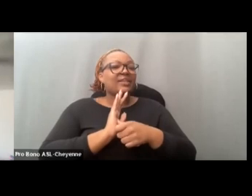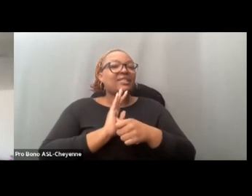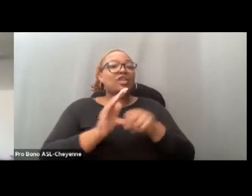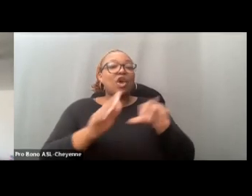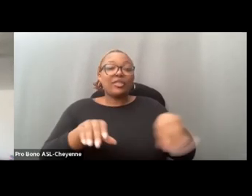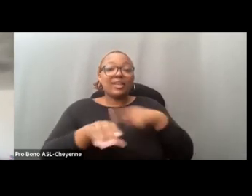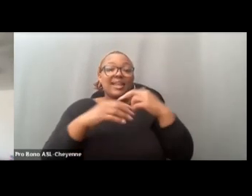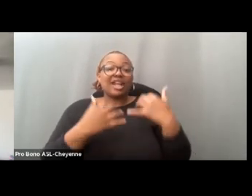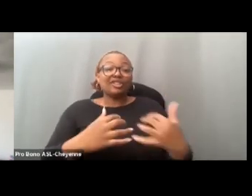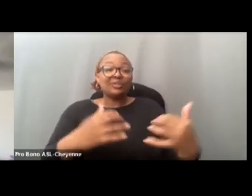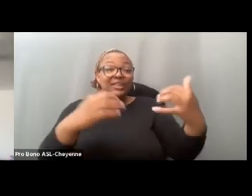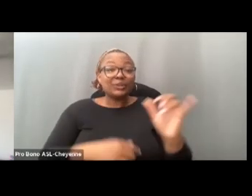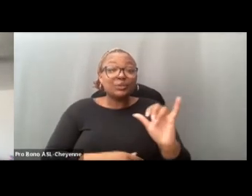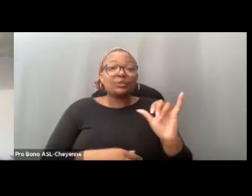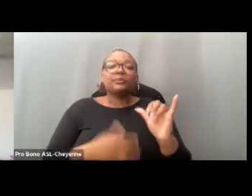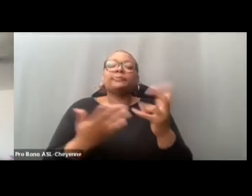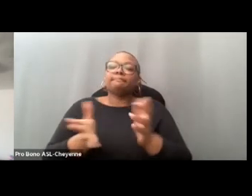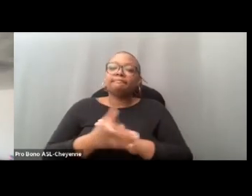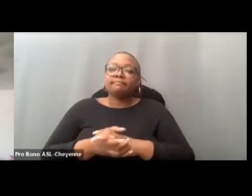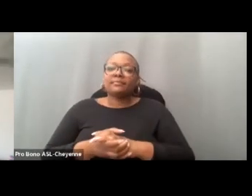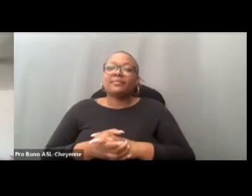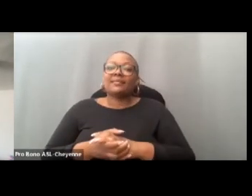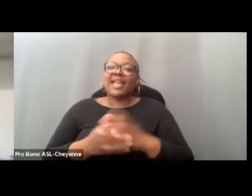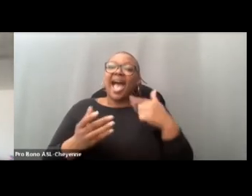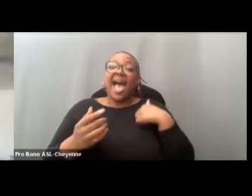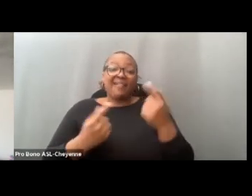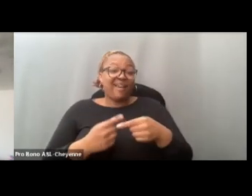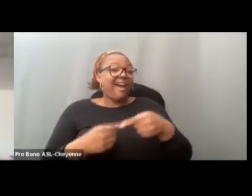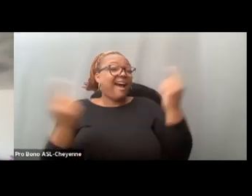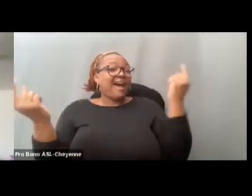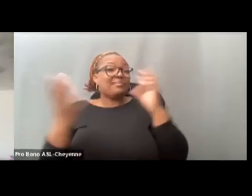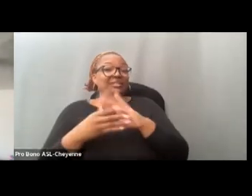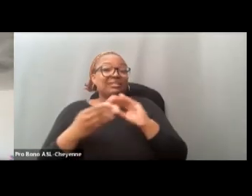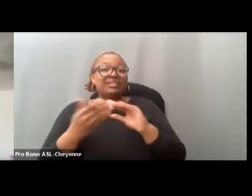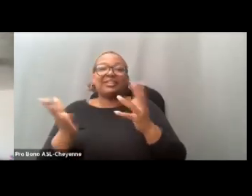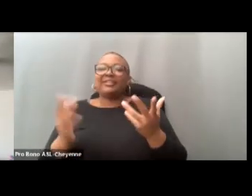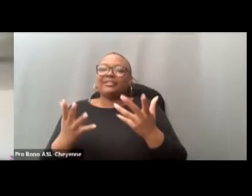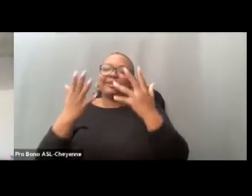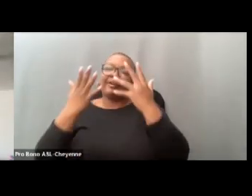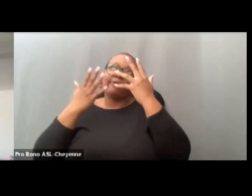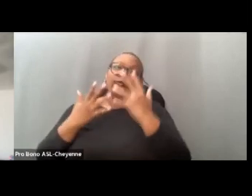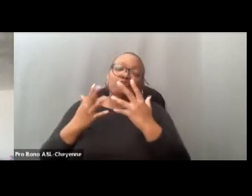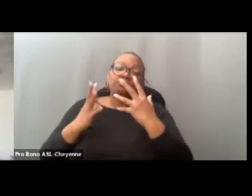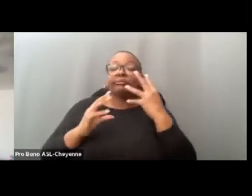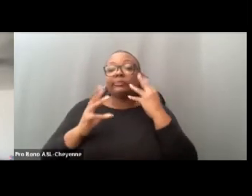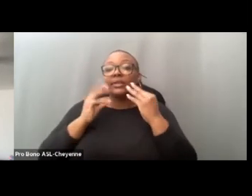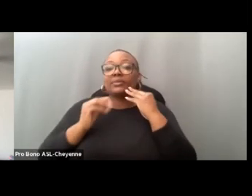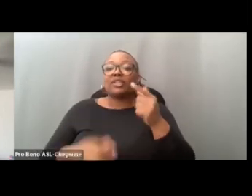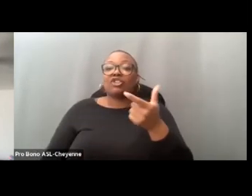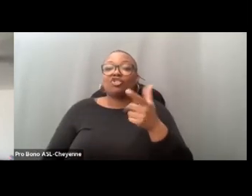I will tell you now a opposite story. I had a very unfortunate experience at Georgetown